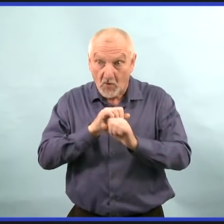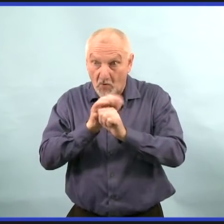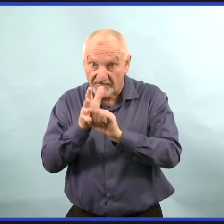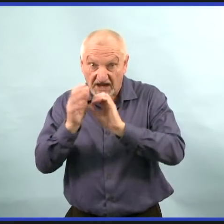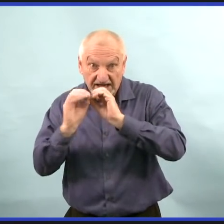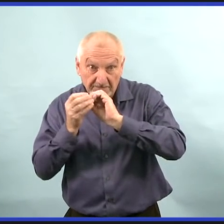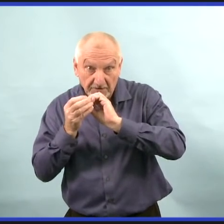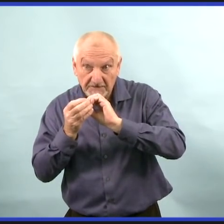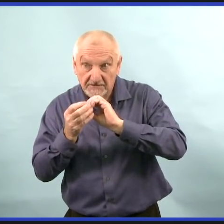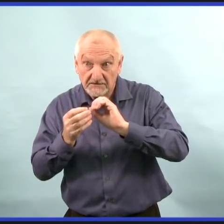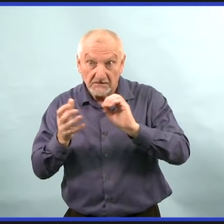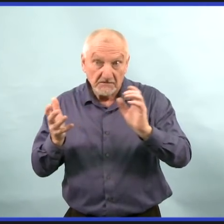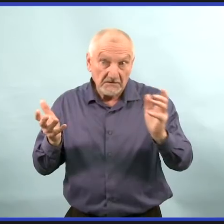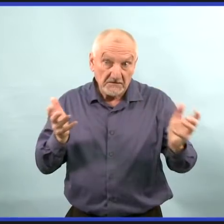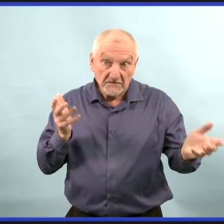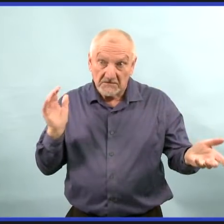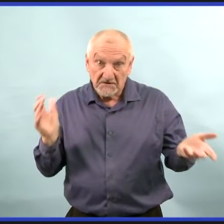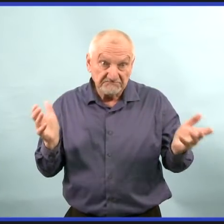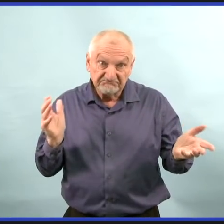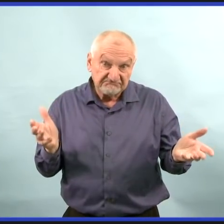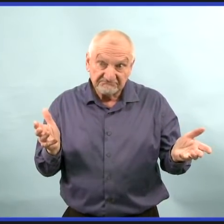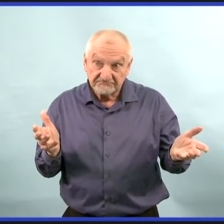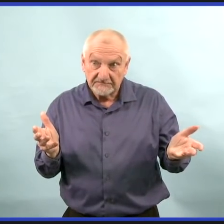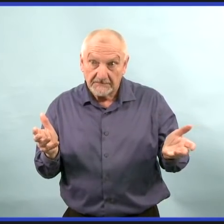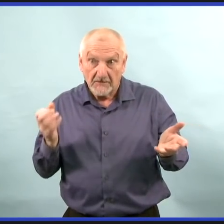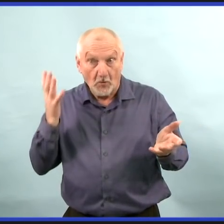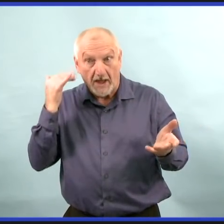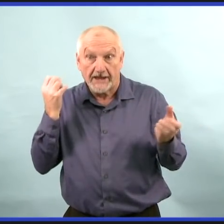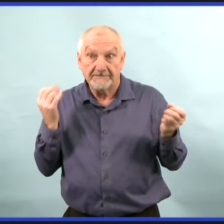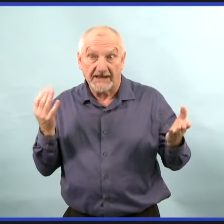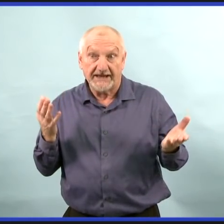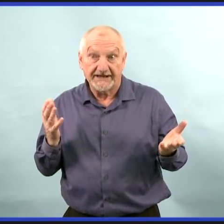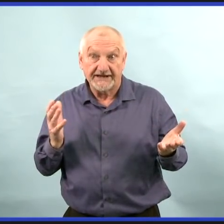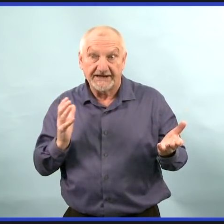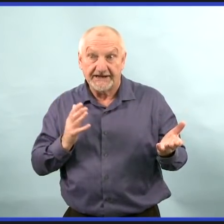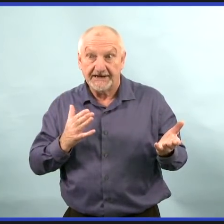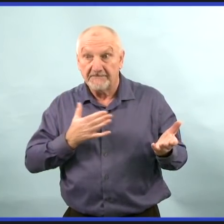with the virus obviously a big subset of our population now eligible to get that protection